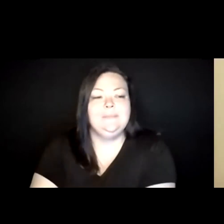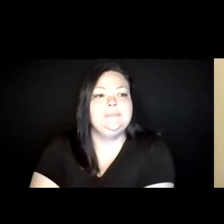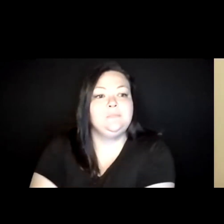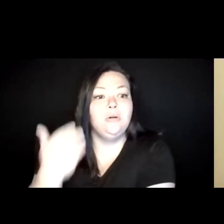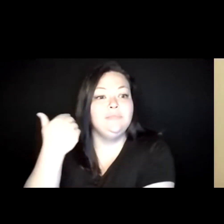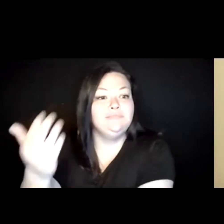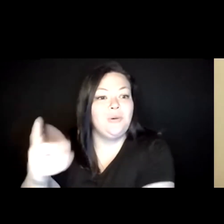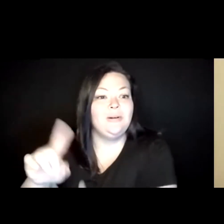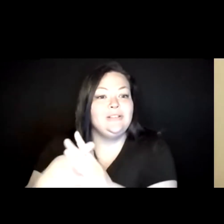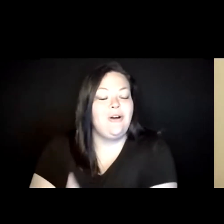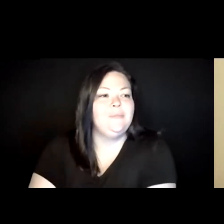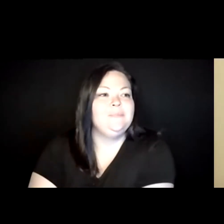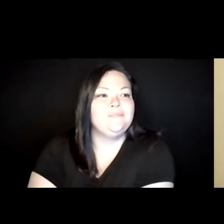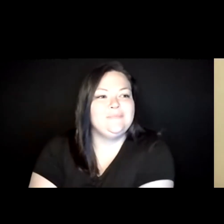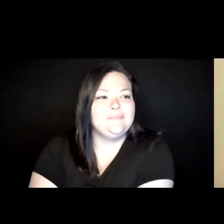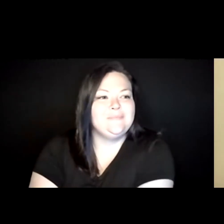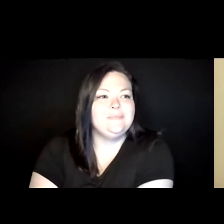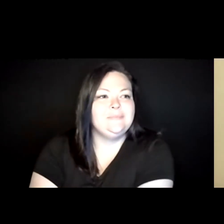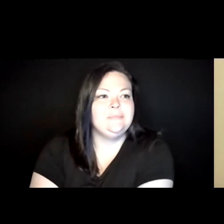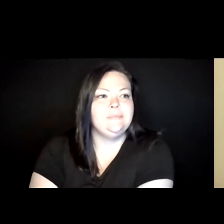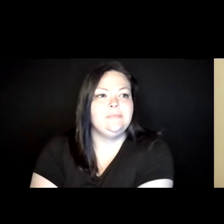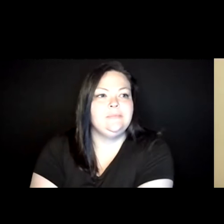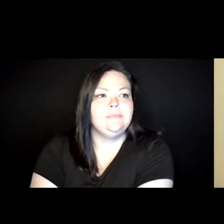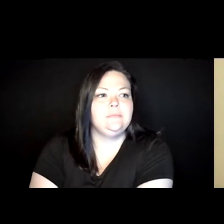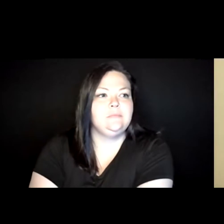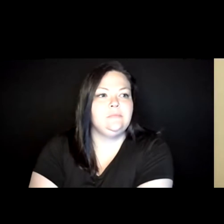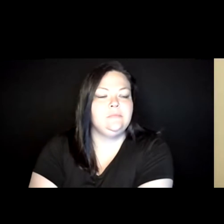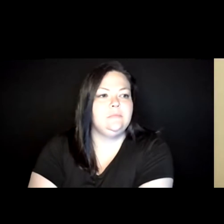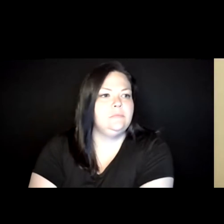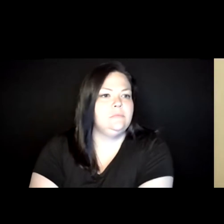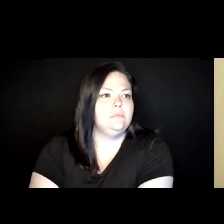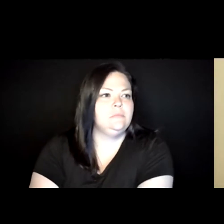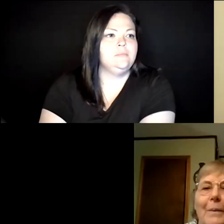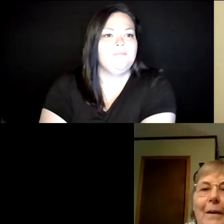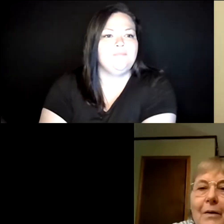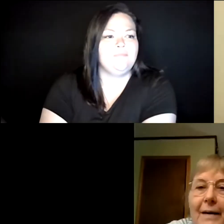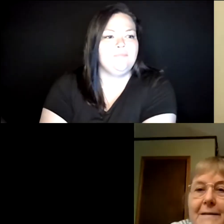with Burnetta. Yay Brunetta, thanks for being here okay.